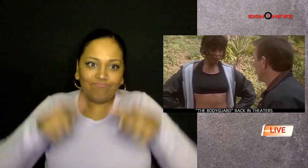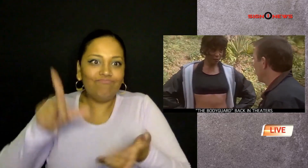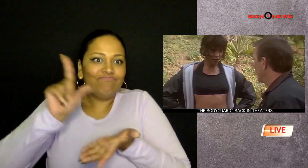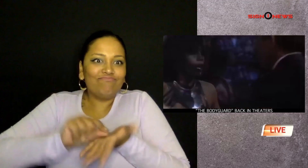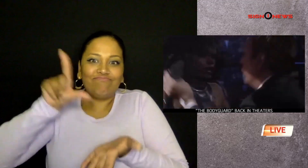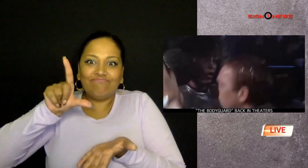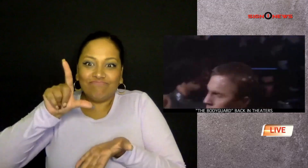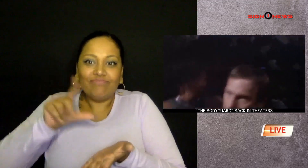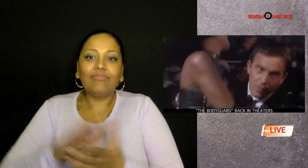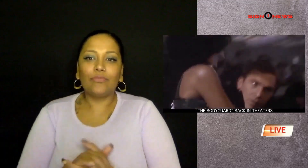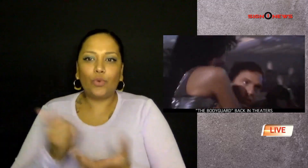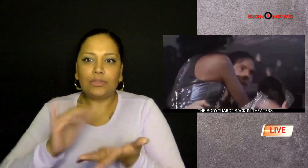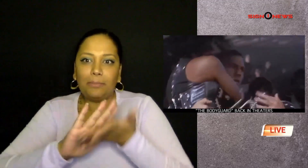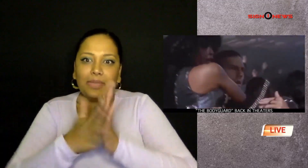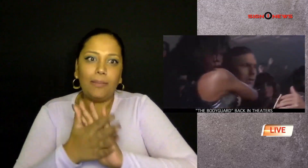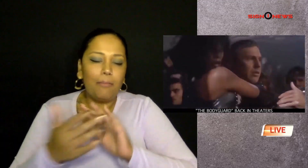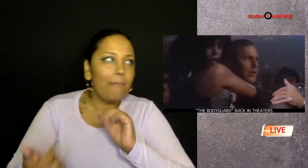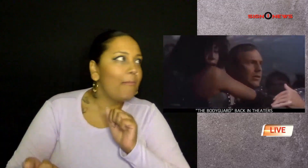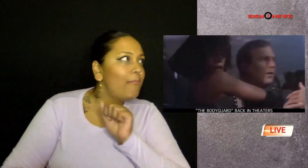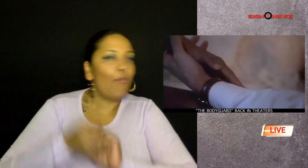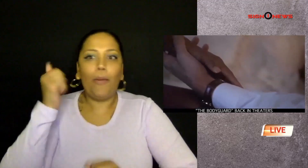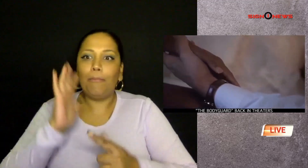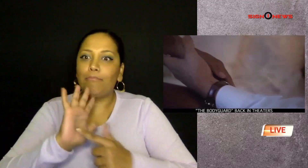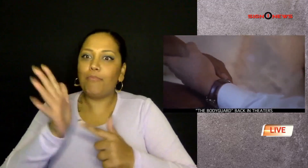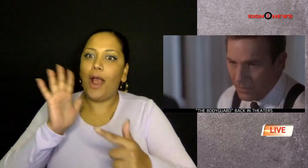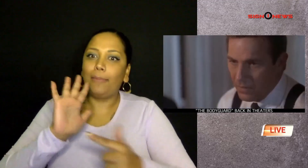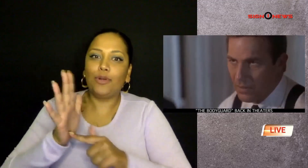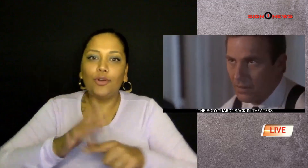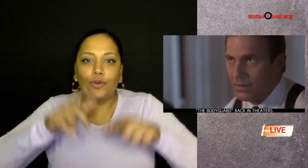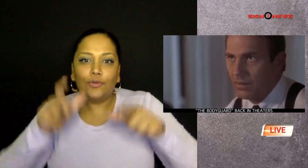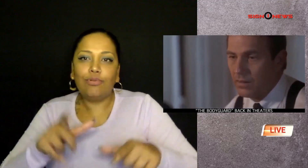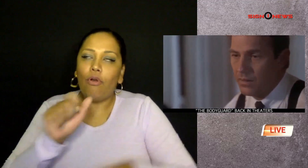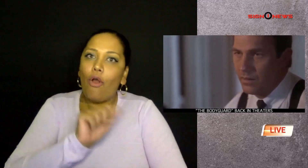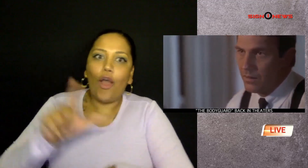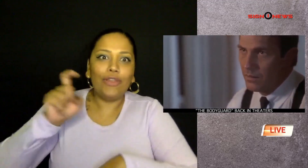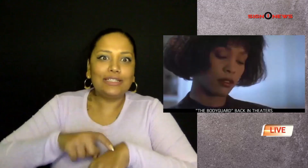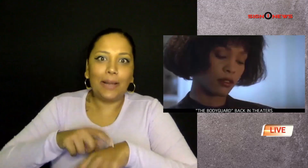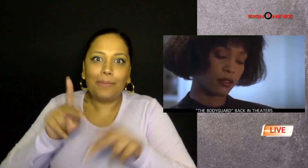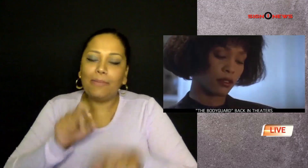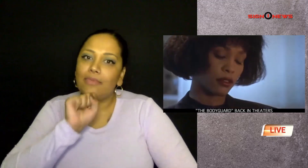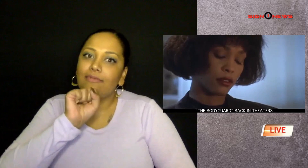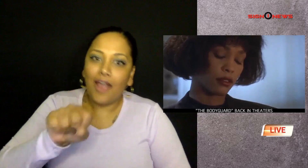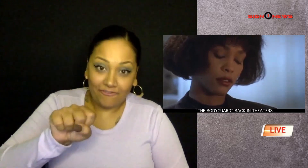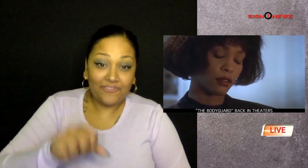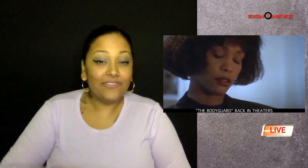And she sang on the soundtrack which became the best-selling soundtrack album of all time.